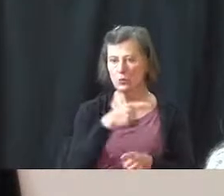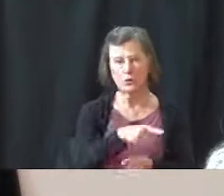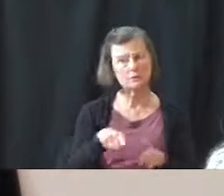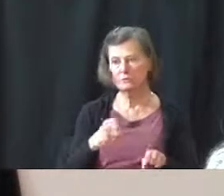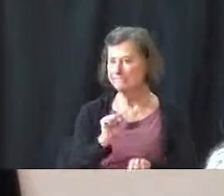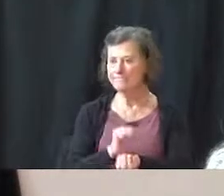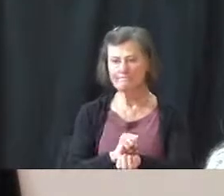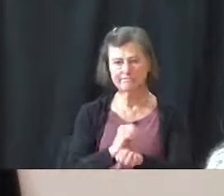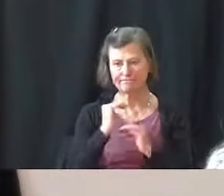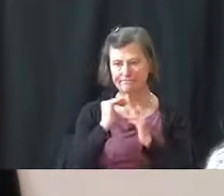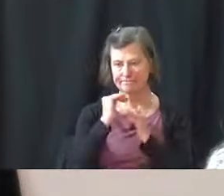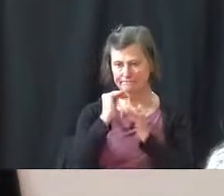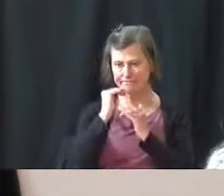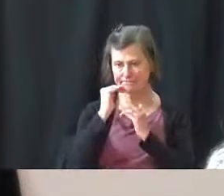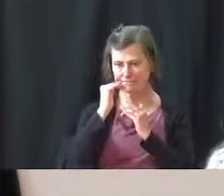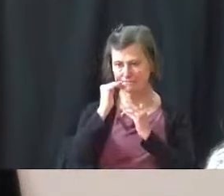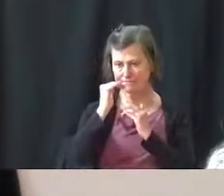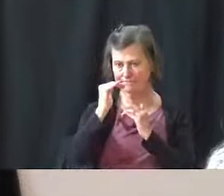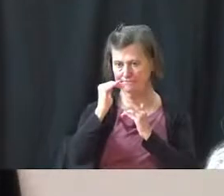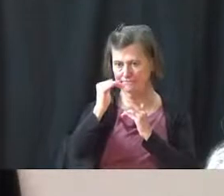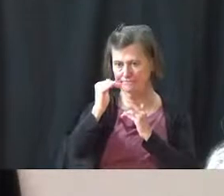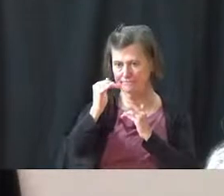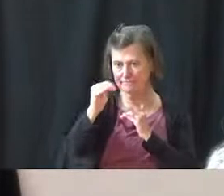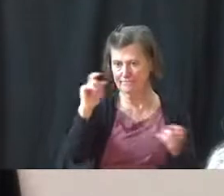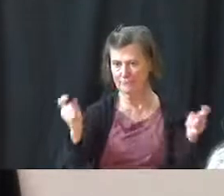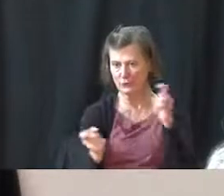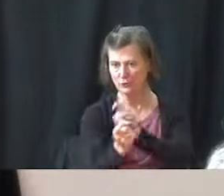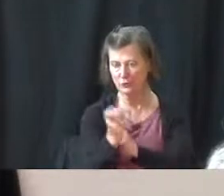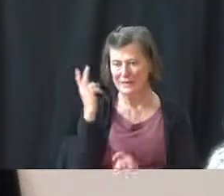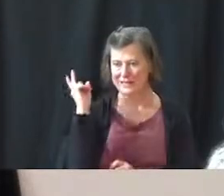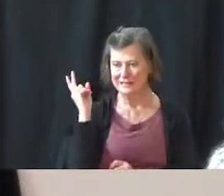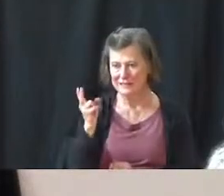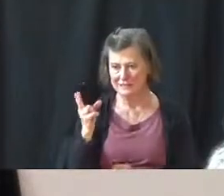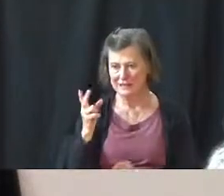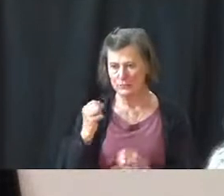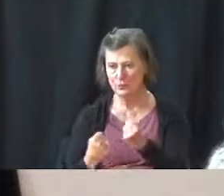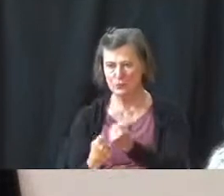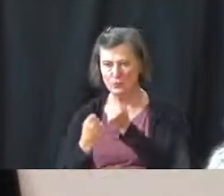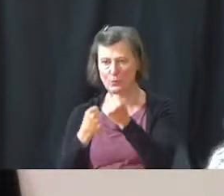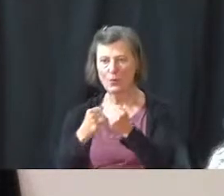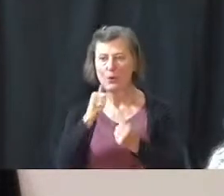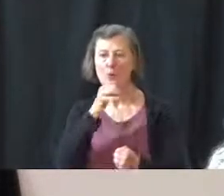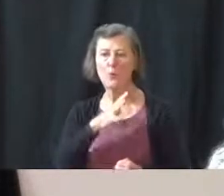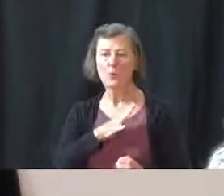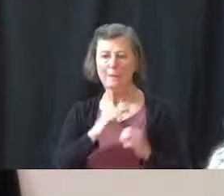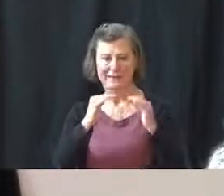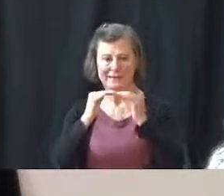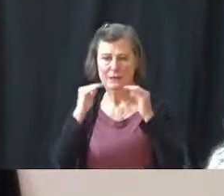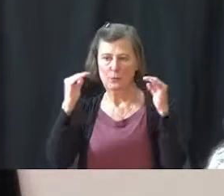turn the tide of history in favor of women's equal rights.